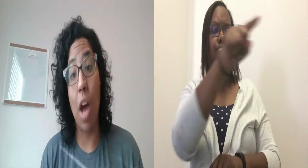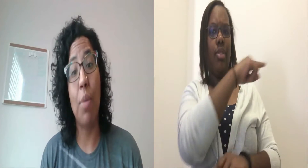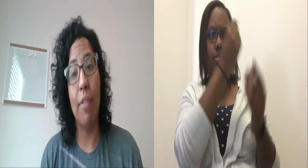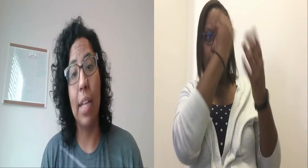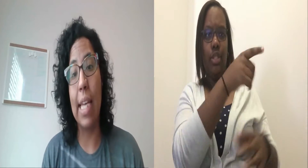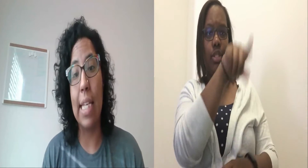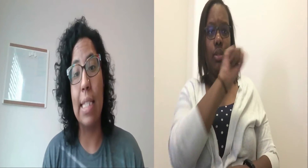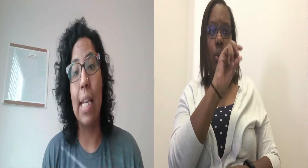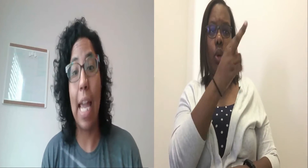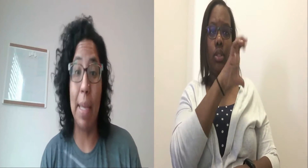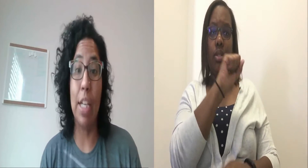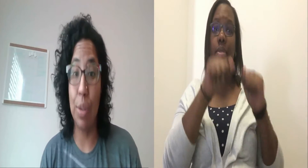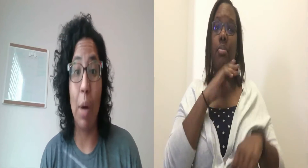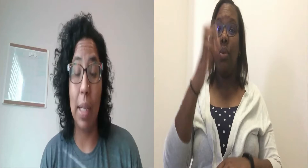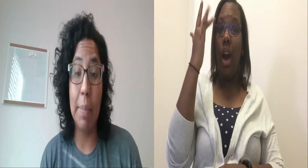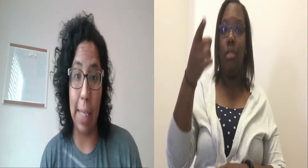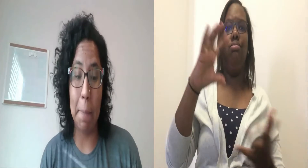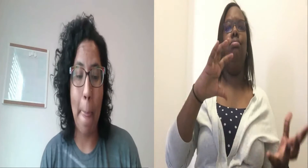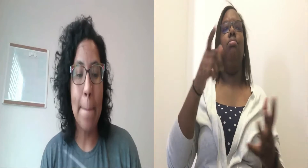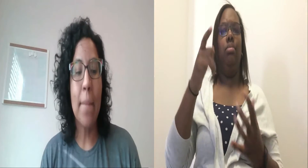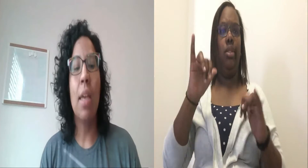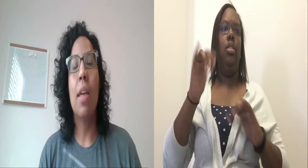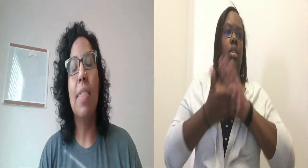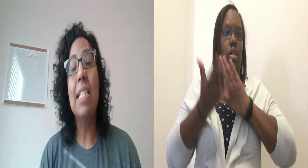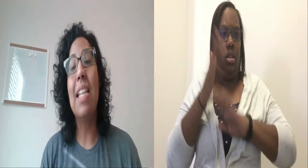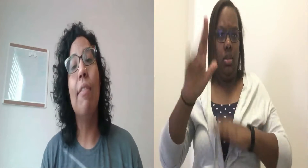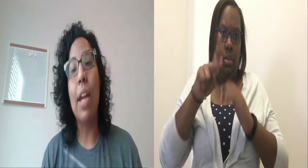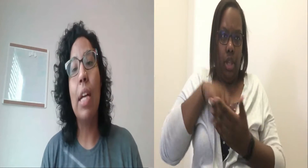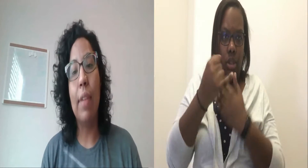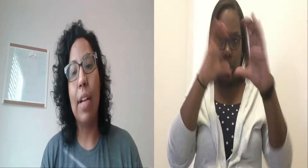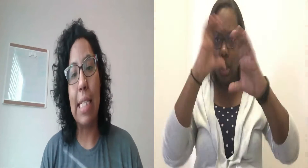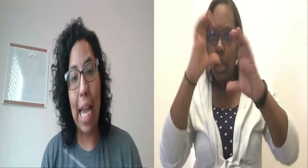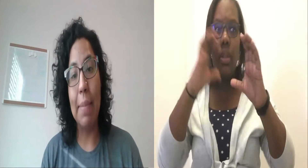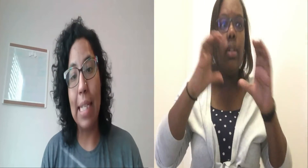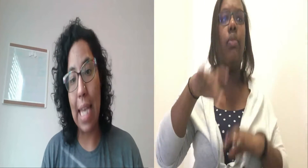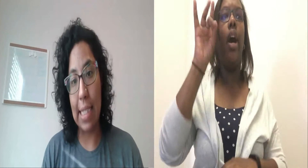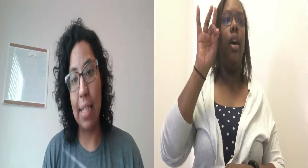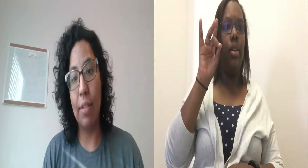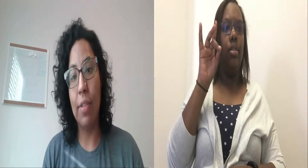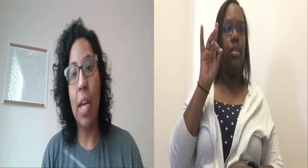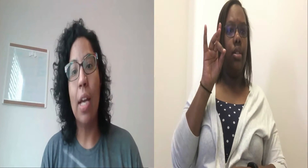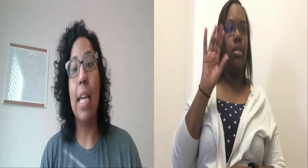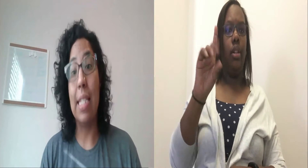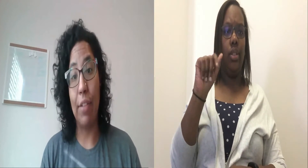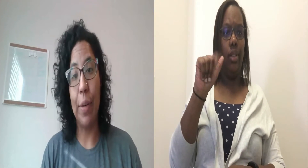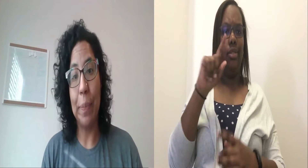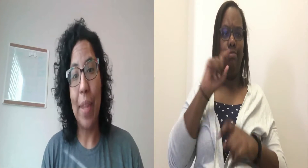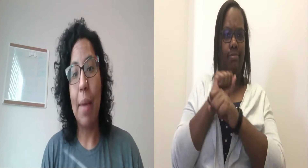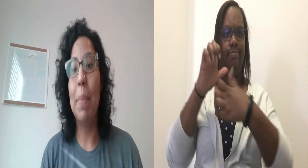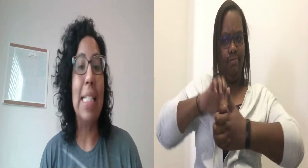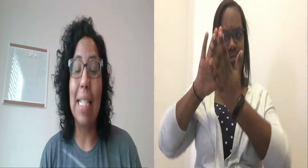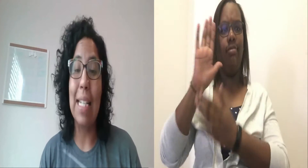nonprofit is aiming to help eliminate. This is a very very time intensive endeavor but it does not